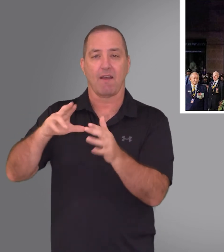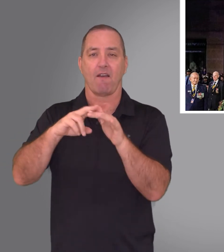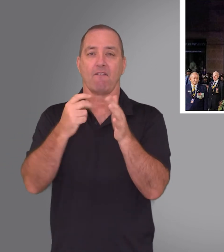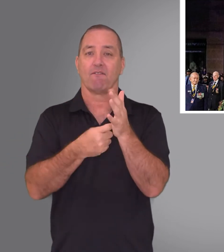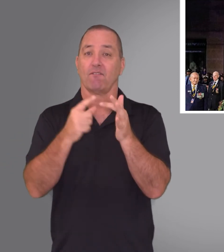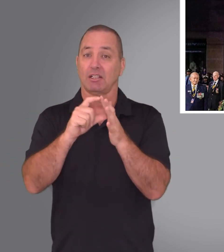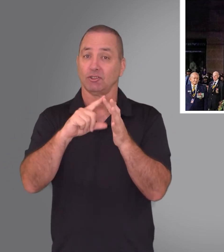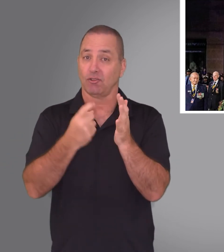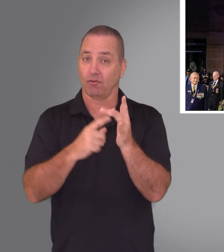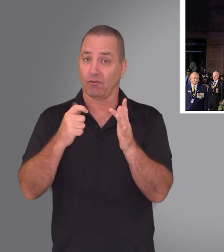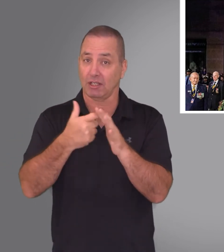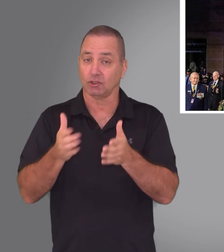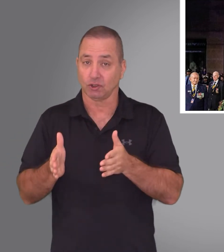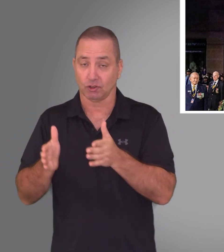That's near Fredrick Street.